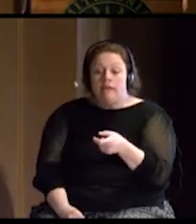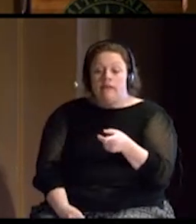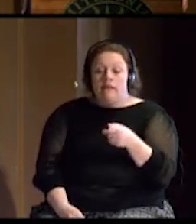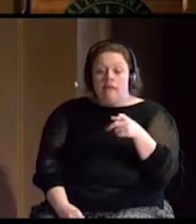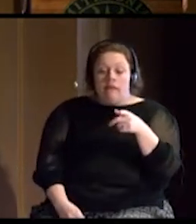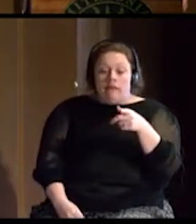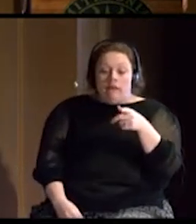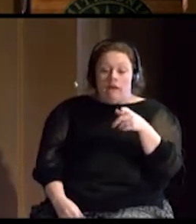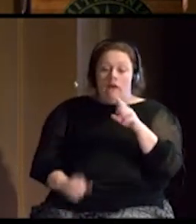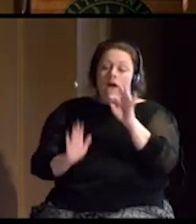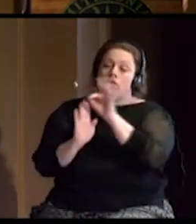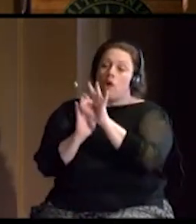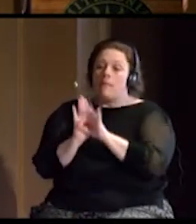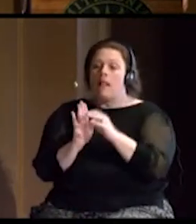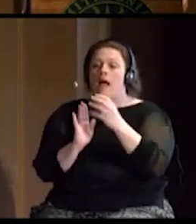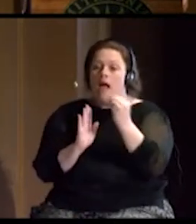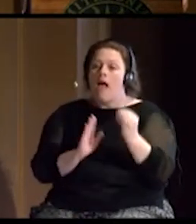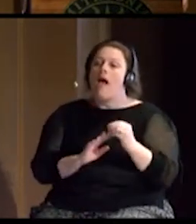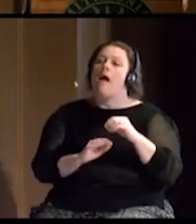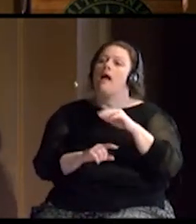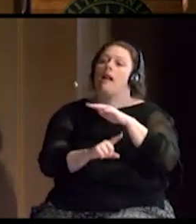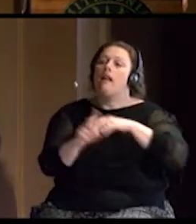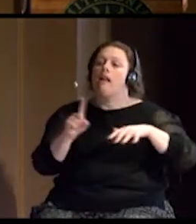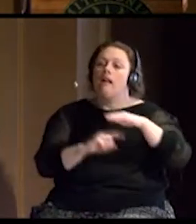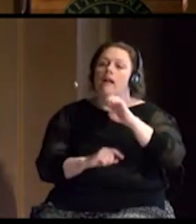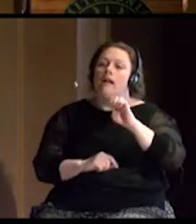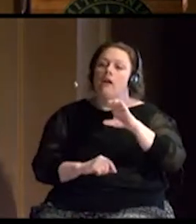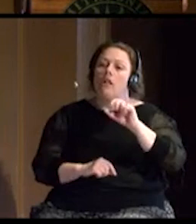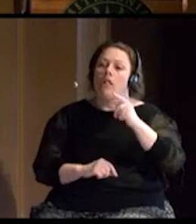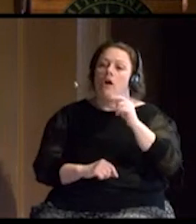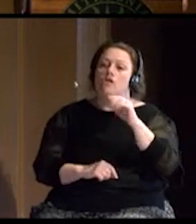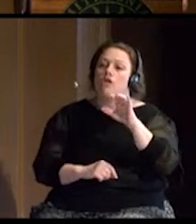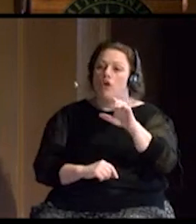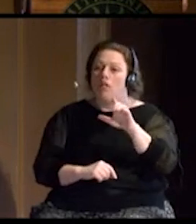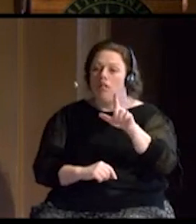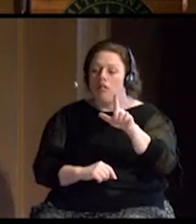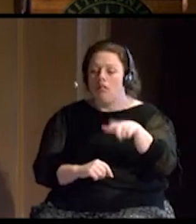PCMs can be used to study the dynamics of diversification